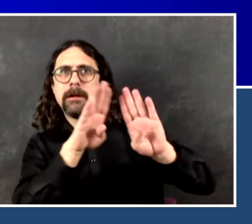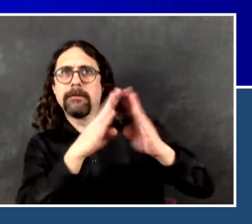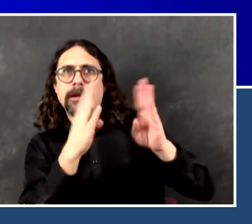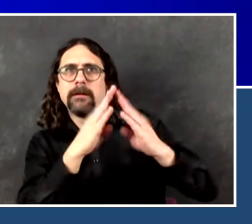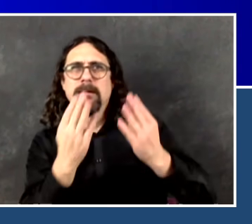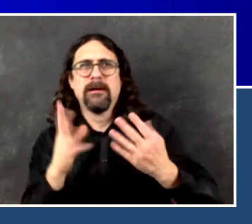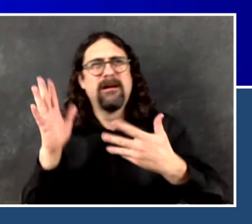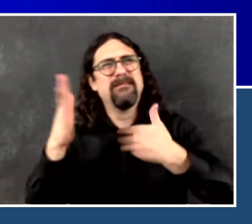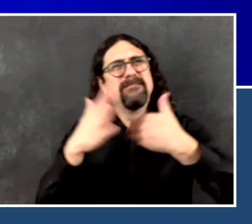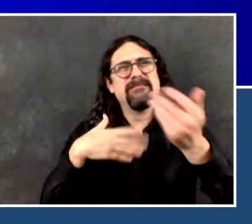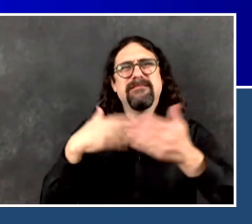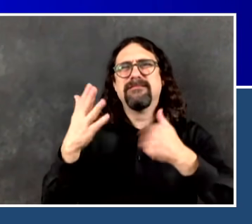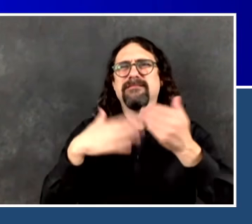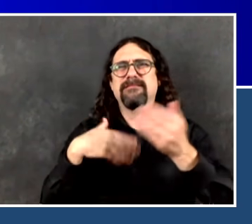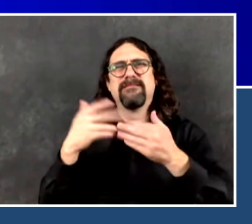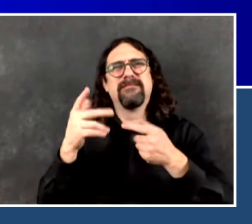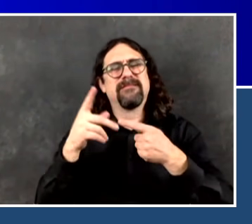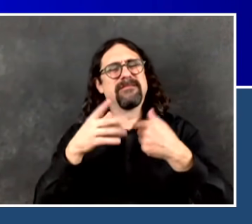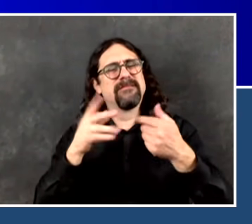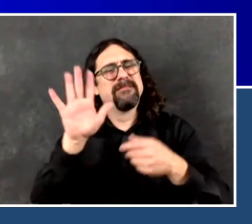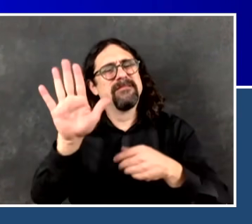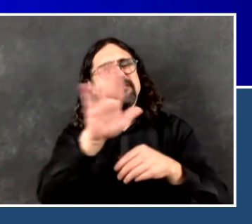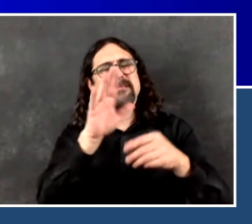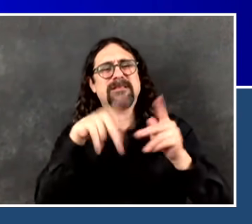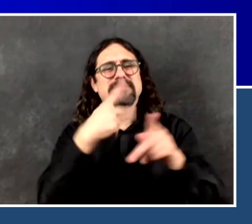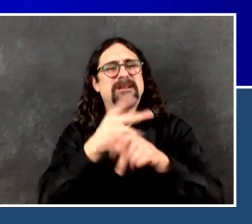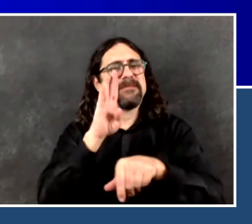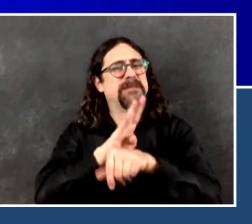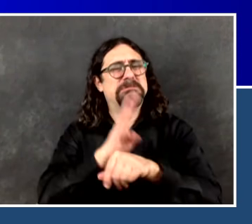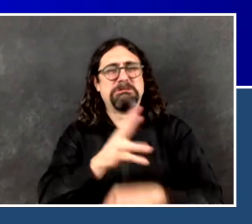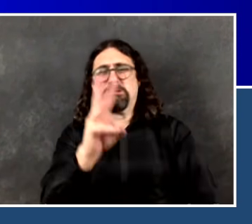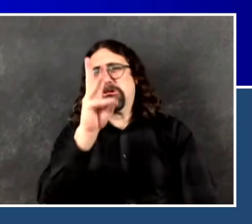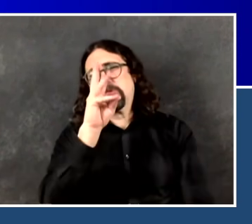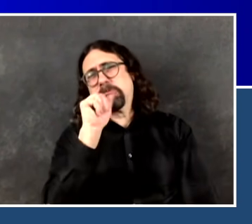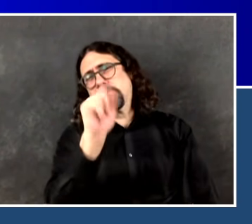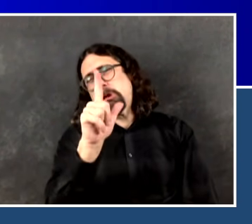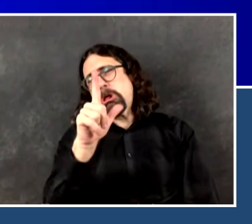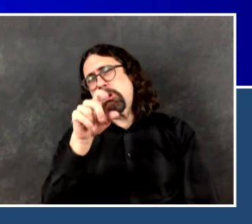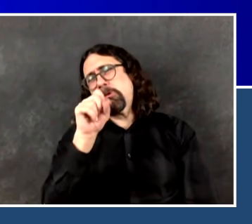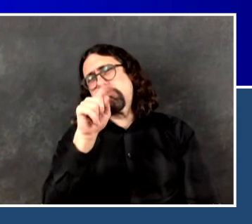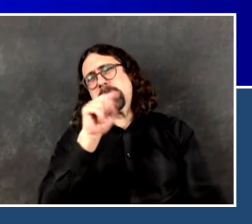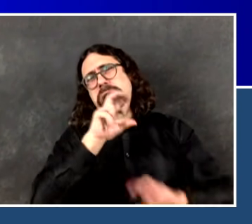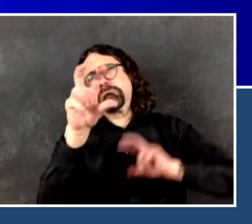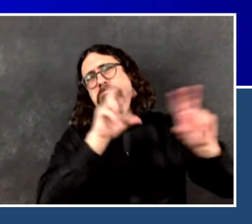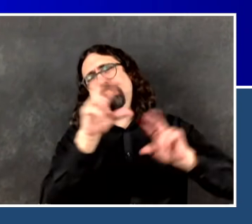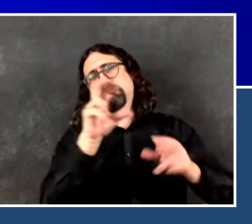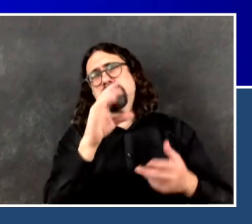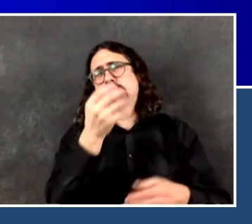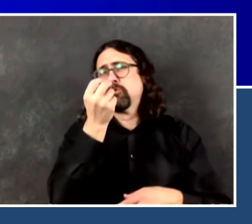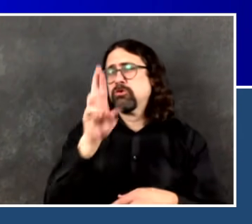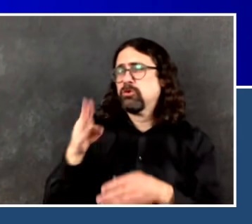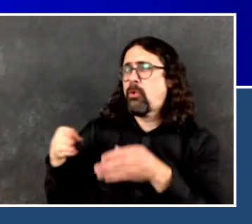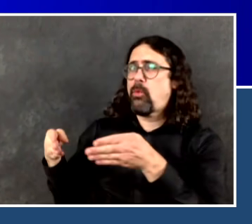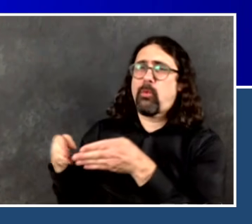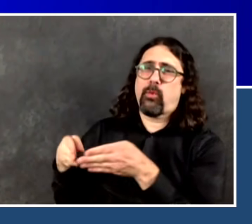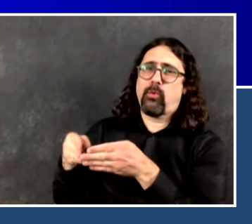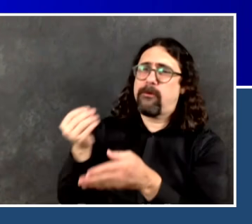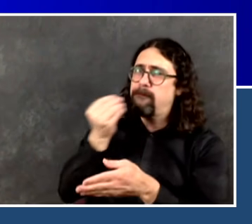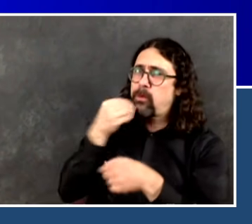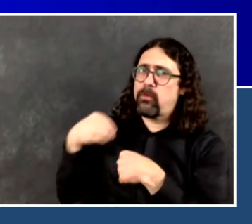STREET OR THEY'RE WORKING A BODEGA. WENE EEDVERYONE BACK TO WORK. WE HAVE TO DO IT THE RIGHT WAY.